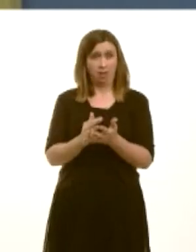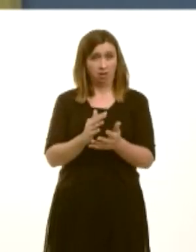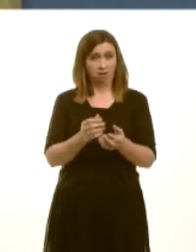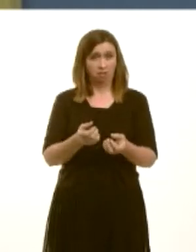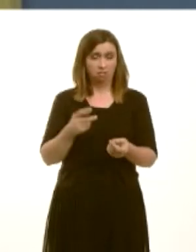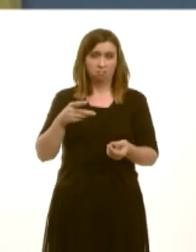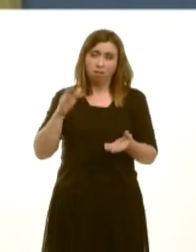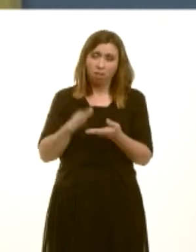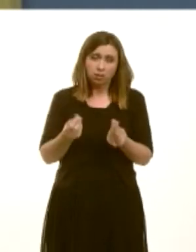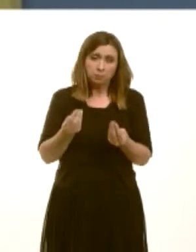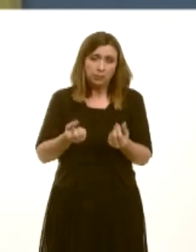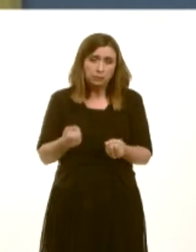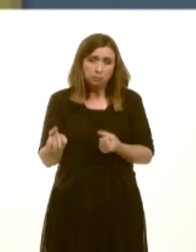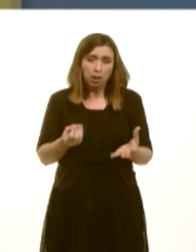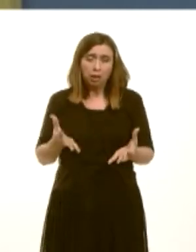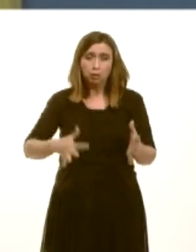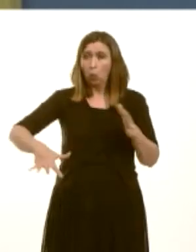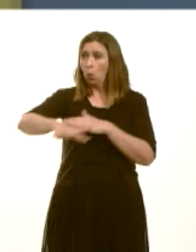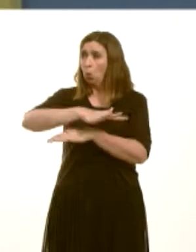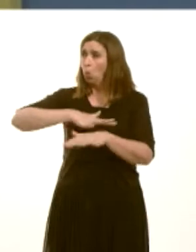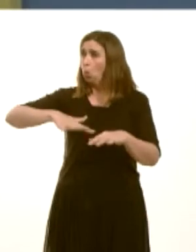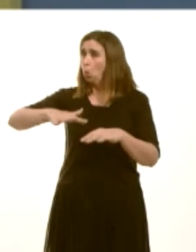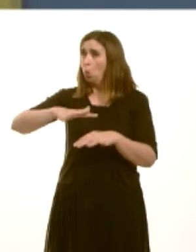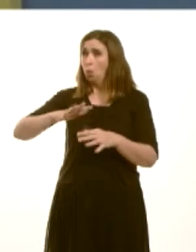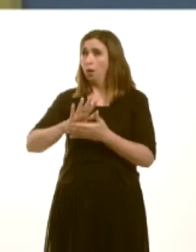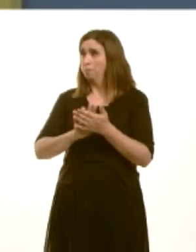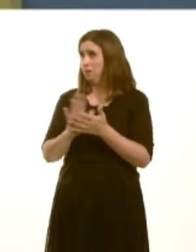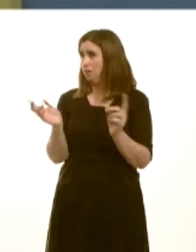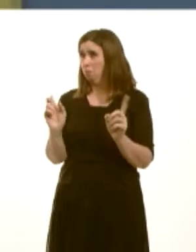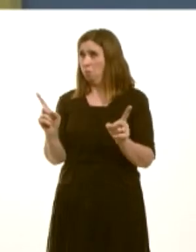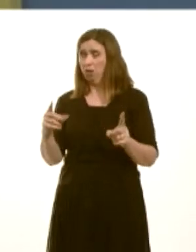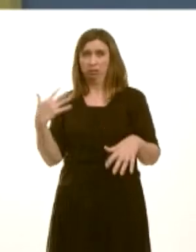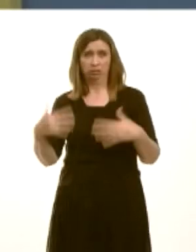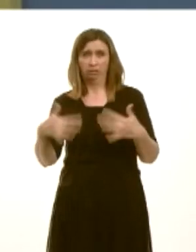of 2 per cent or 3 per cent on the Welsh Governmentís budget in terms of cuts to our schools and